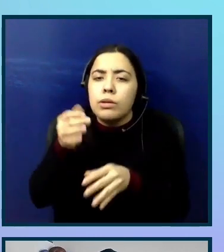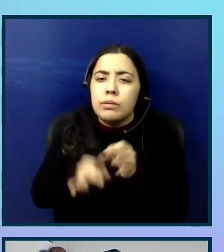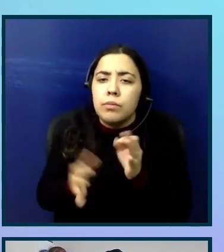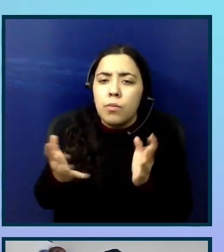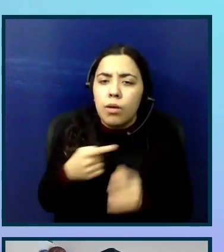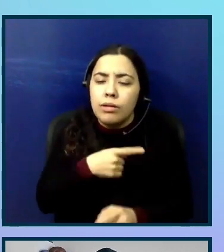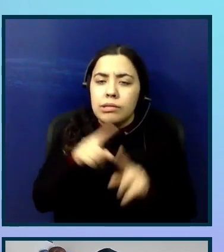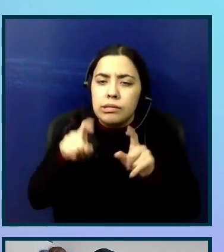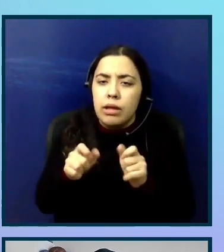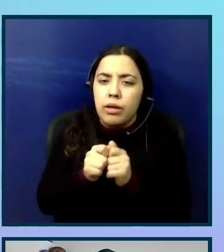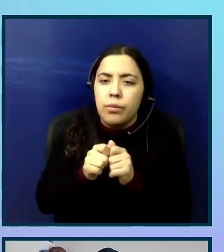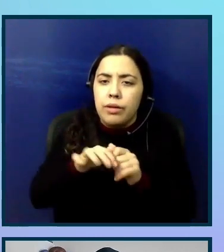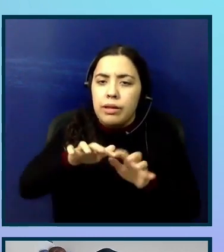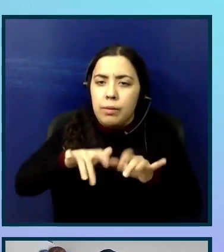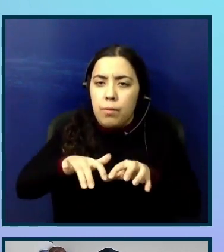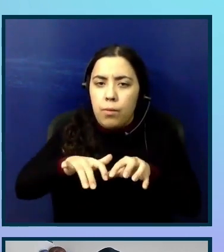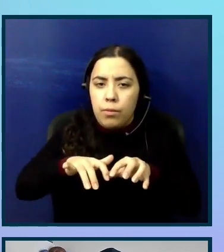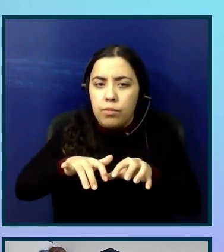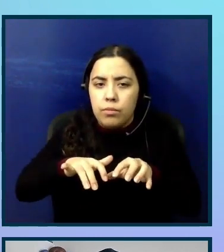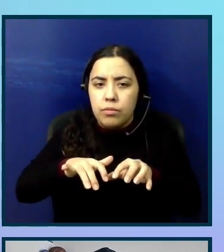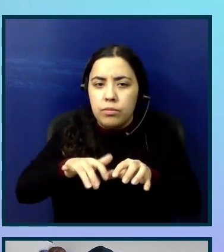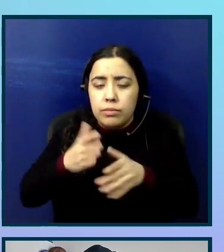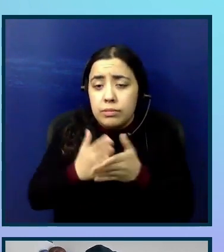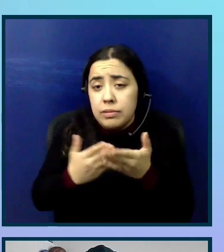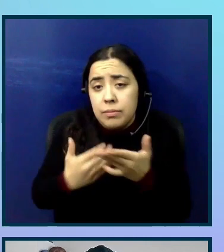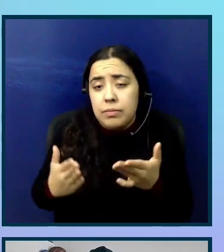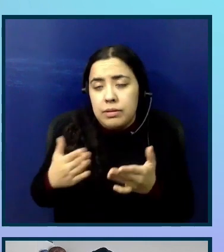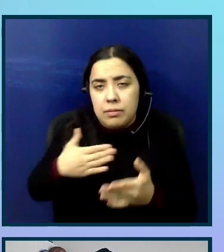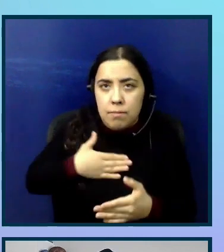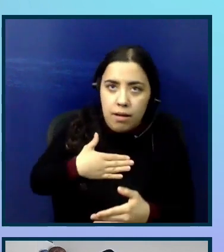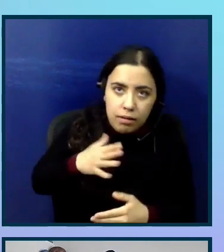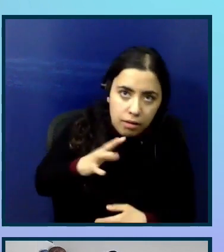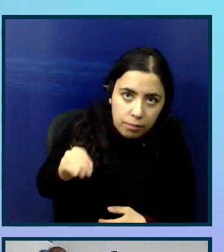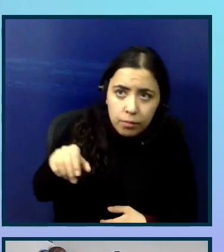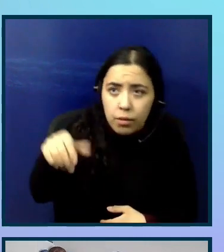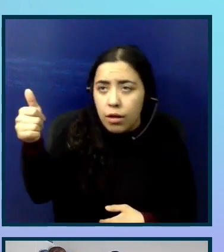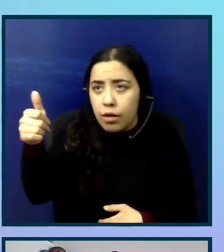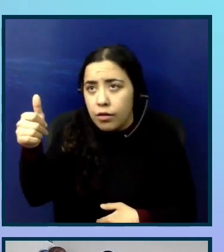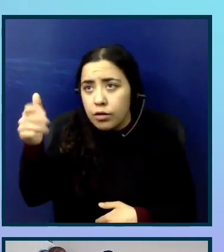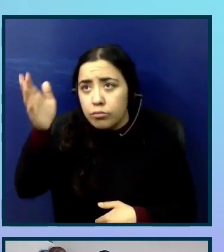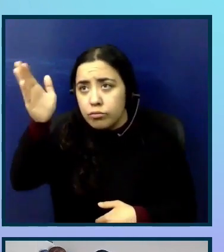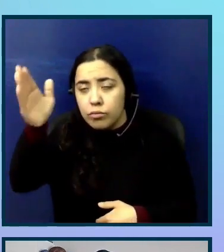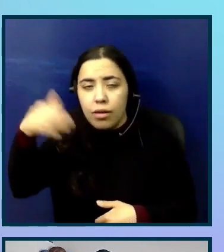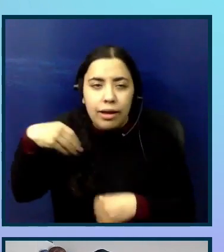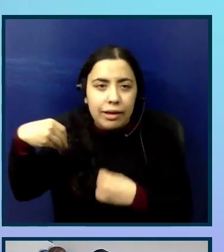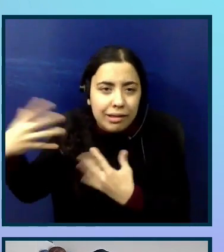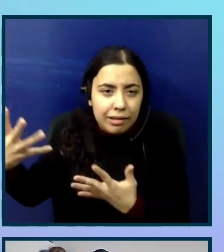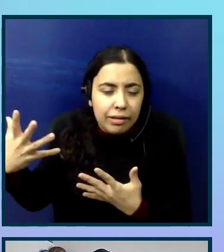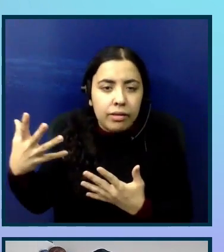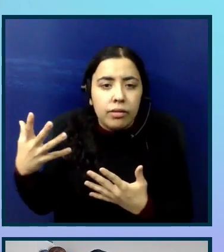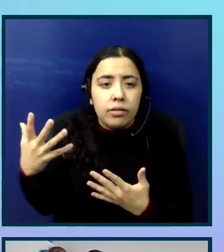Some of these things are even my ideas, seen other companies pick those other talks so other companies have done this. Make it simple by introducing keyboard tests.